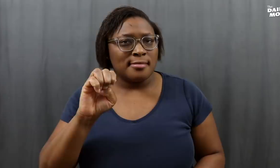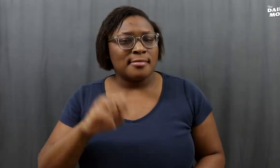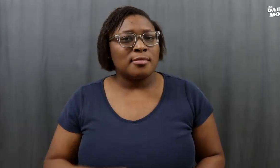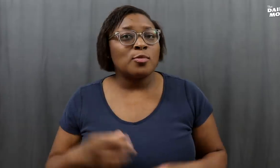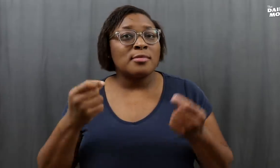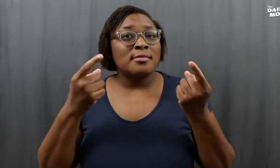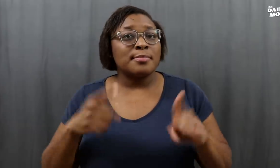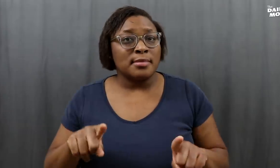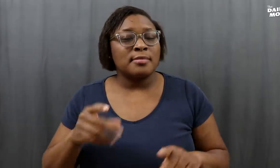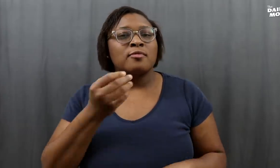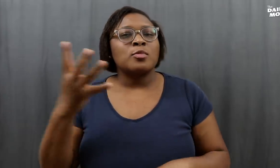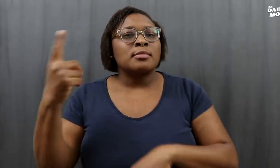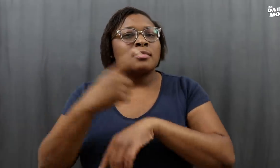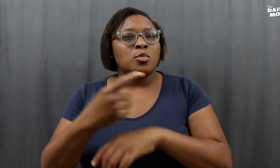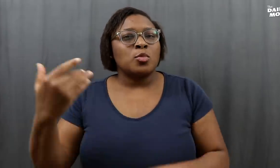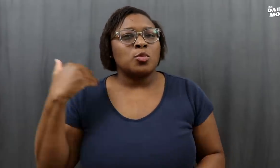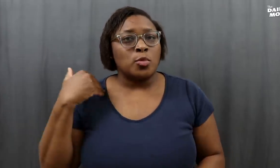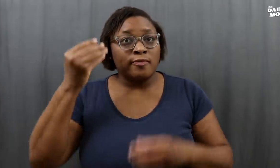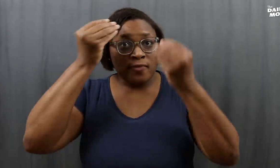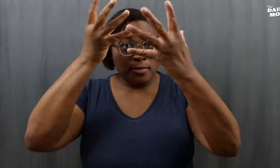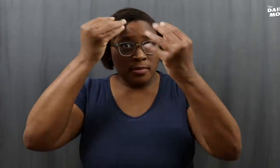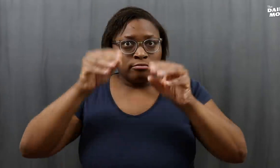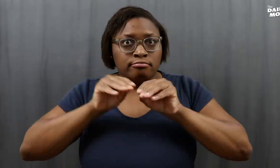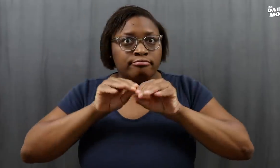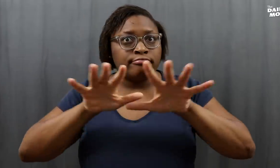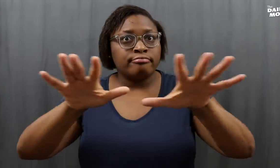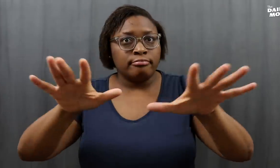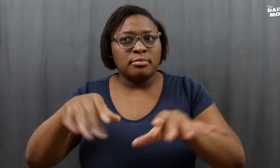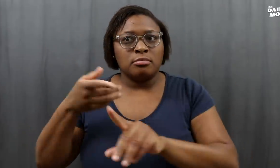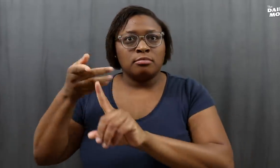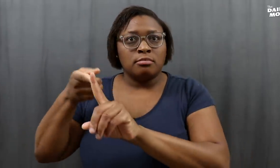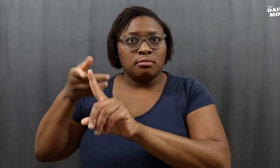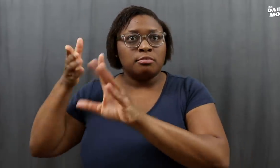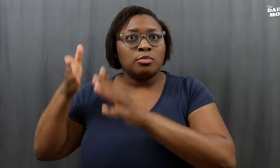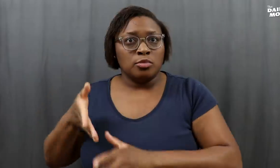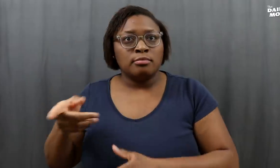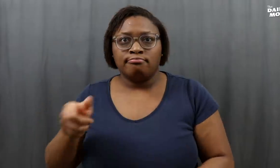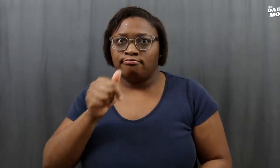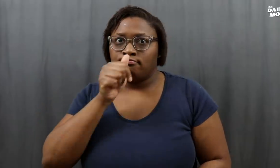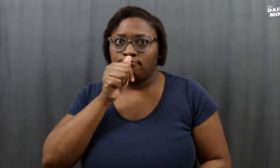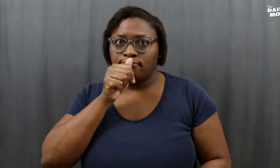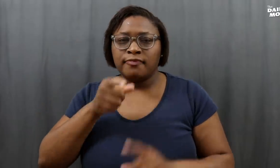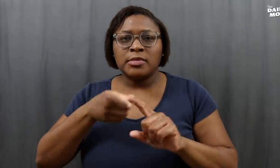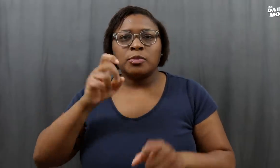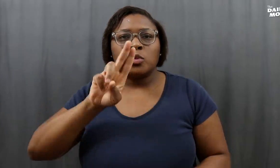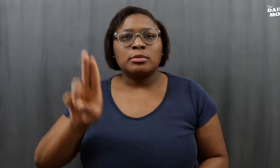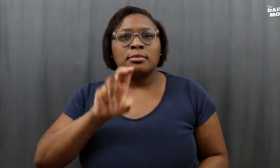It started several days ago when reports emerged that an anonymous member of the U.S.